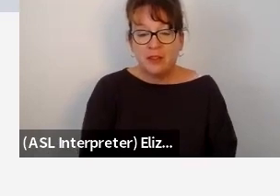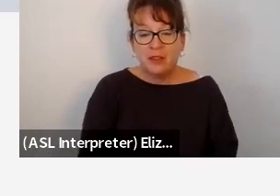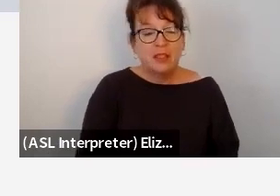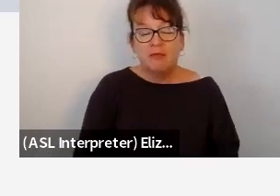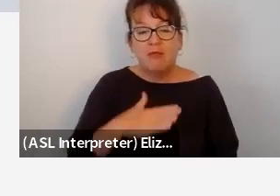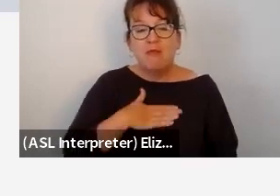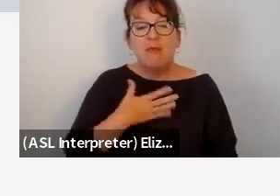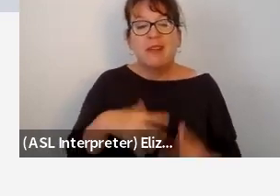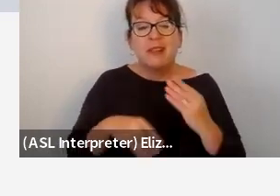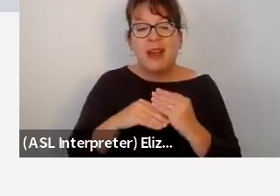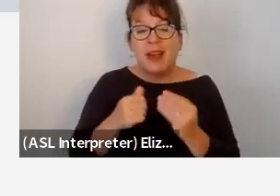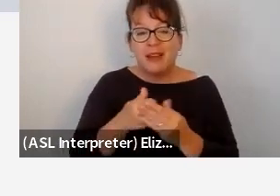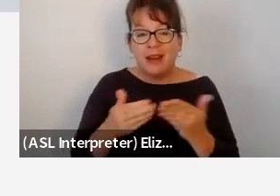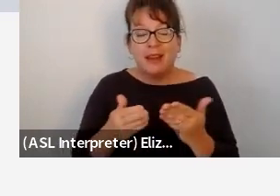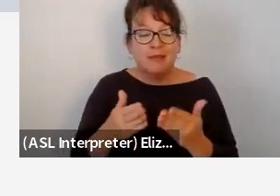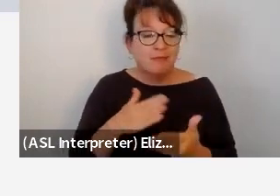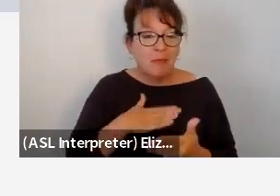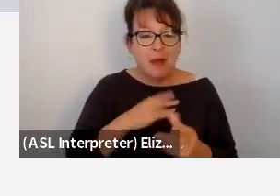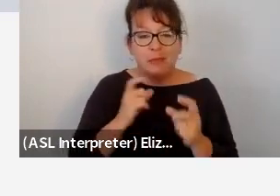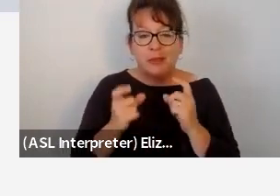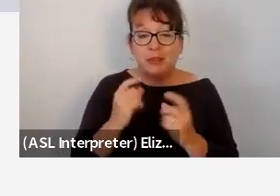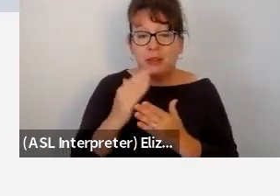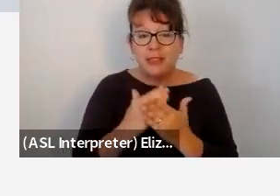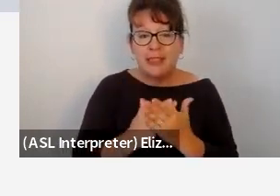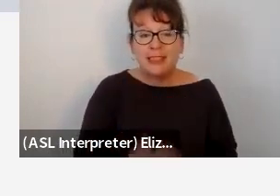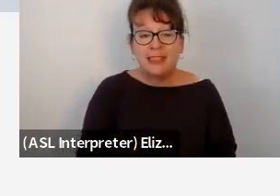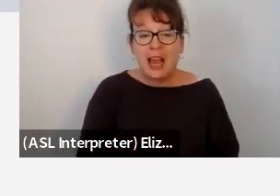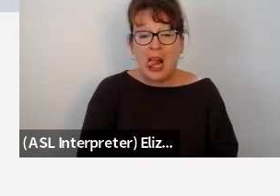And then for drayage trucks, the threshold would be around 100 truck visits per year.